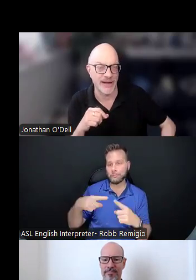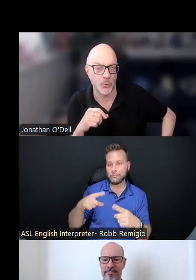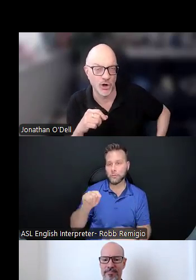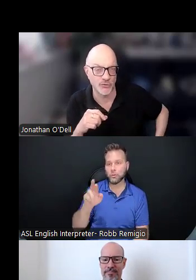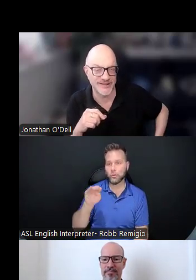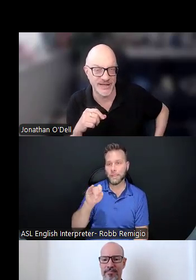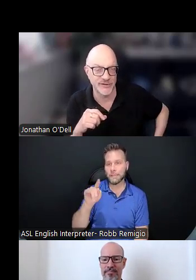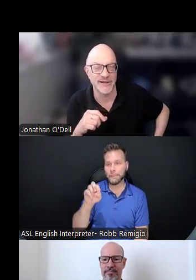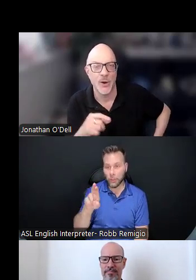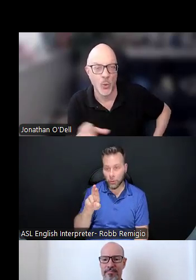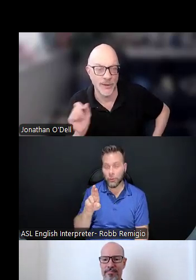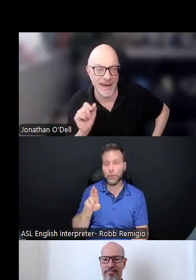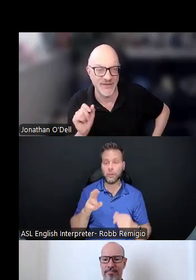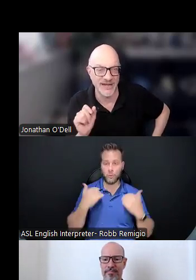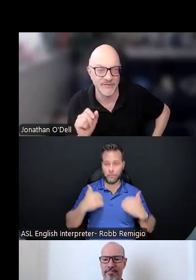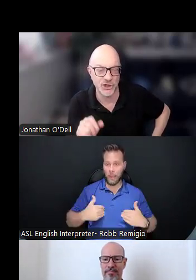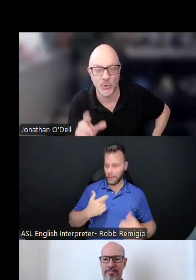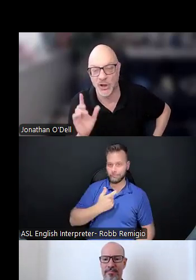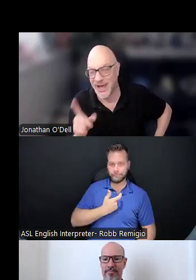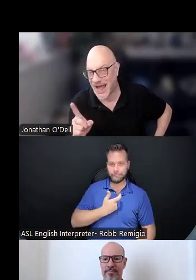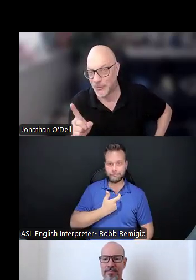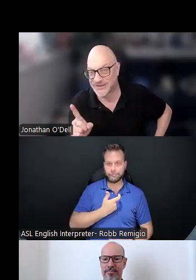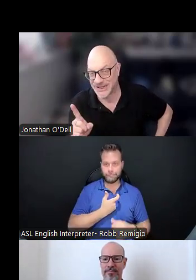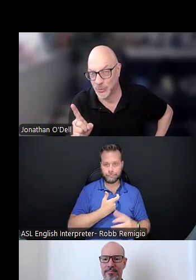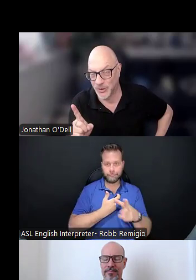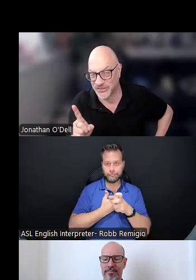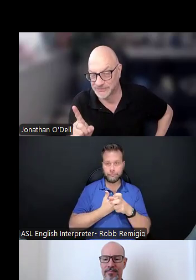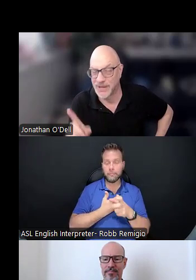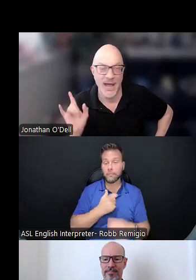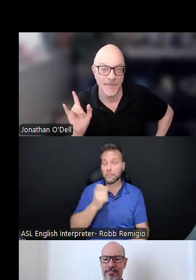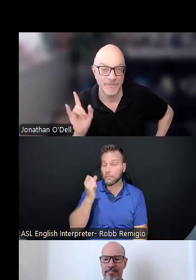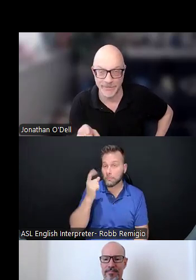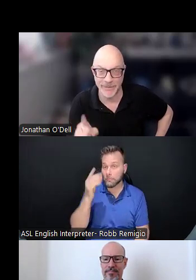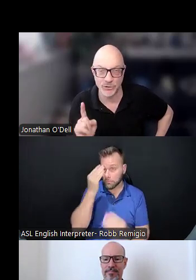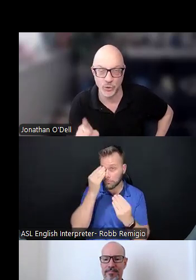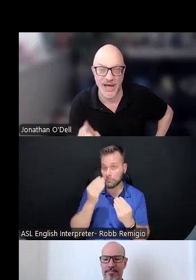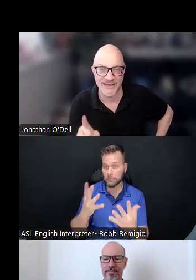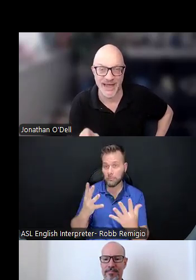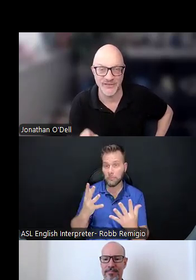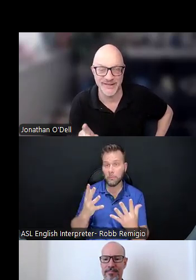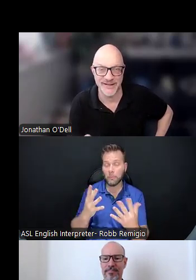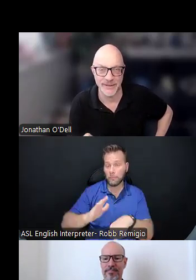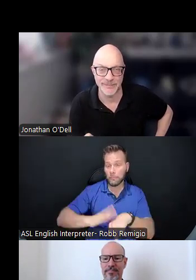microphone and transmitter and sending it oh to body-worn receivers worn by the individual. I will tell you one thing.